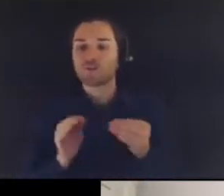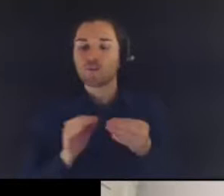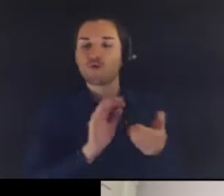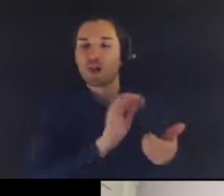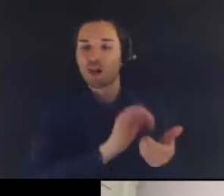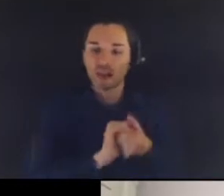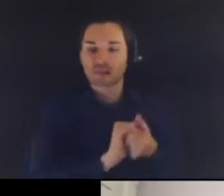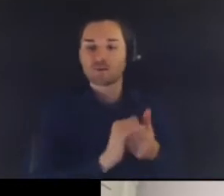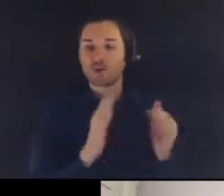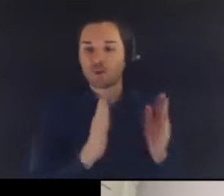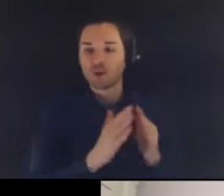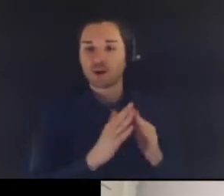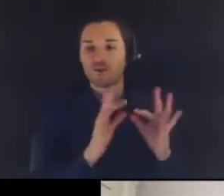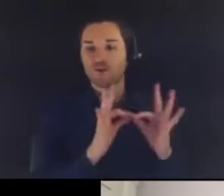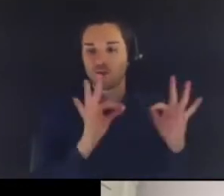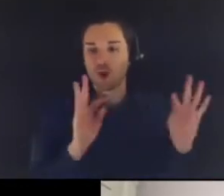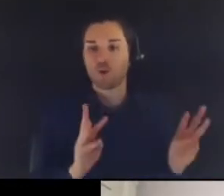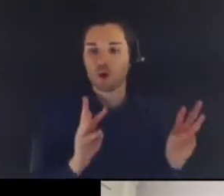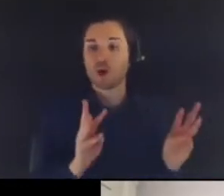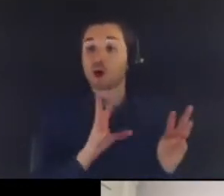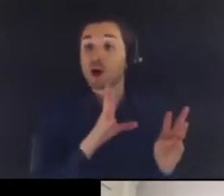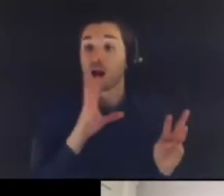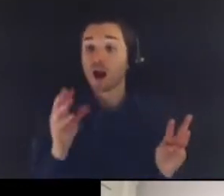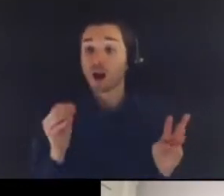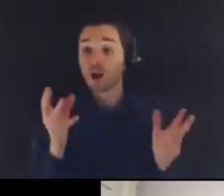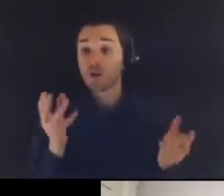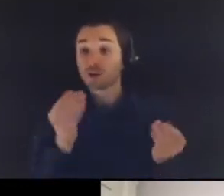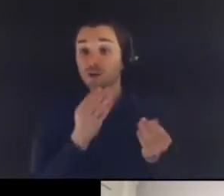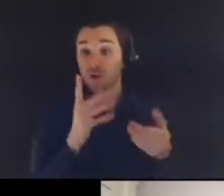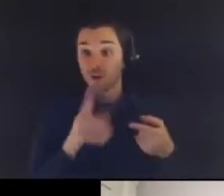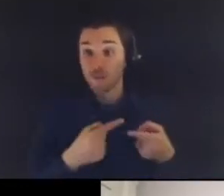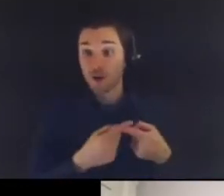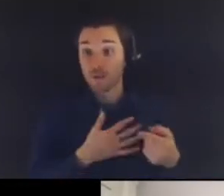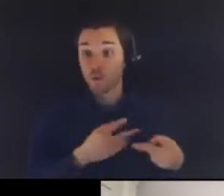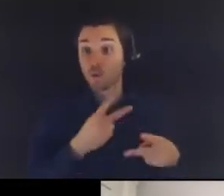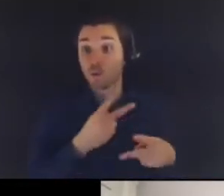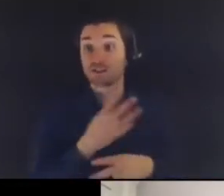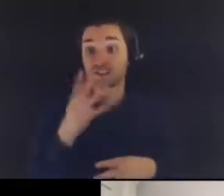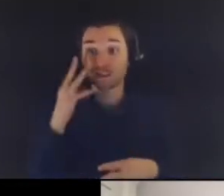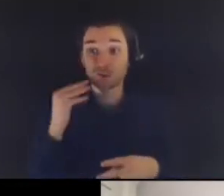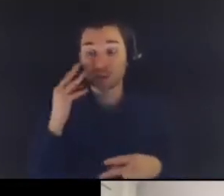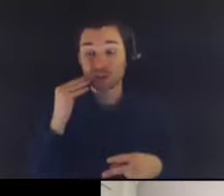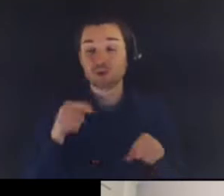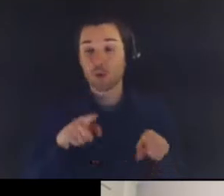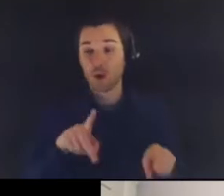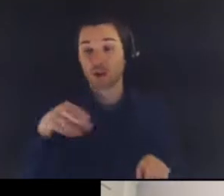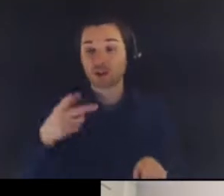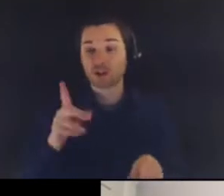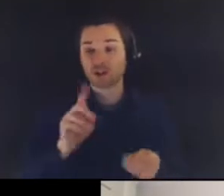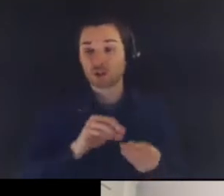around disability disclosure from an individual framework into a more collective community